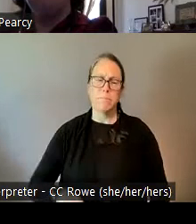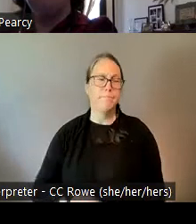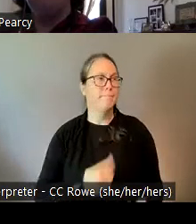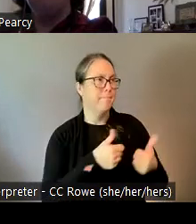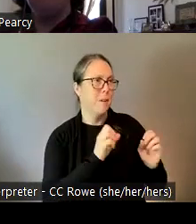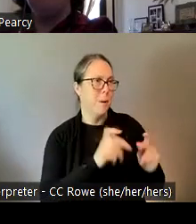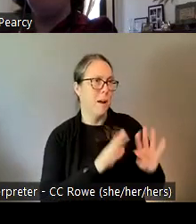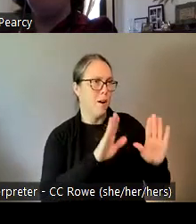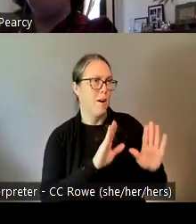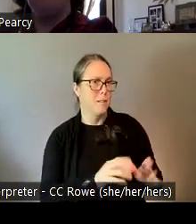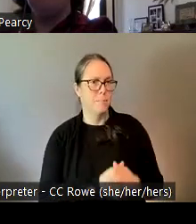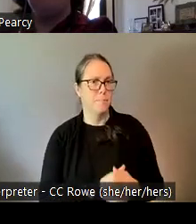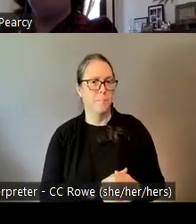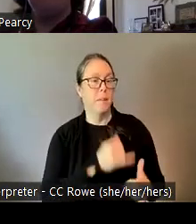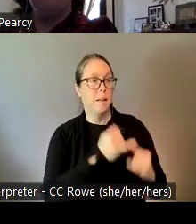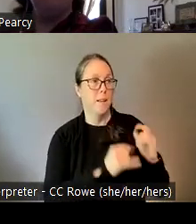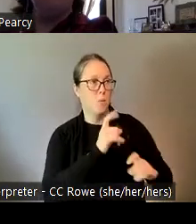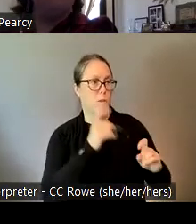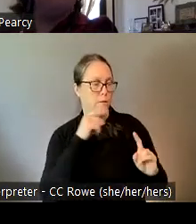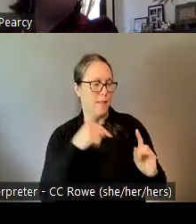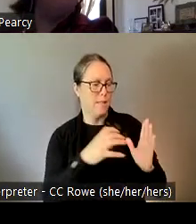So this last question for this section is on OCR.